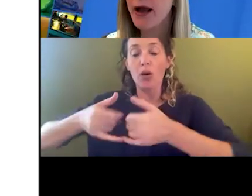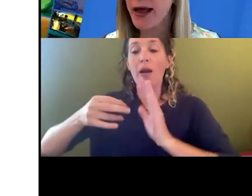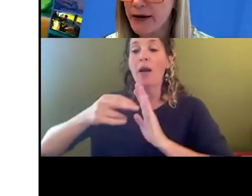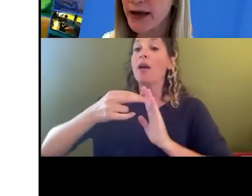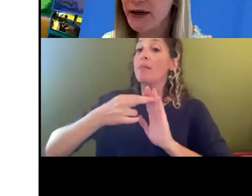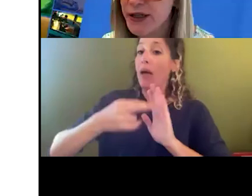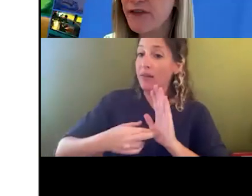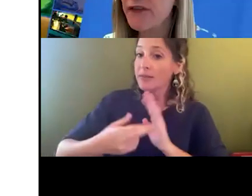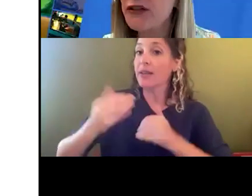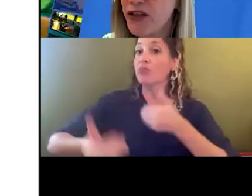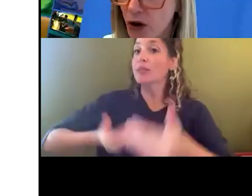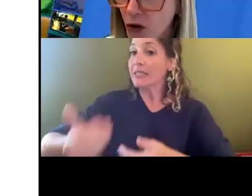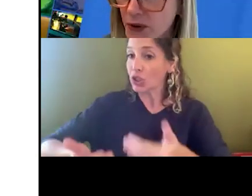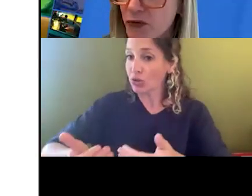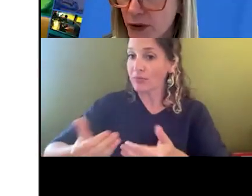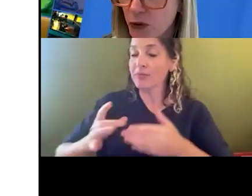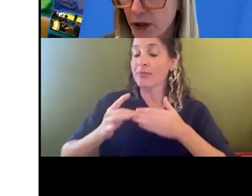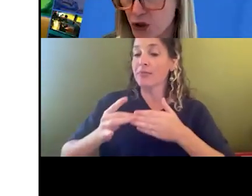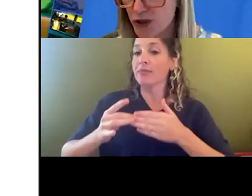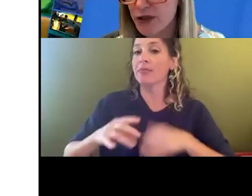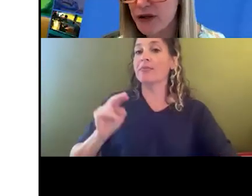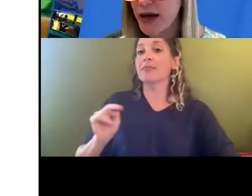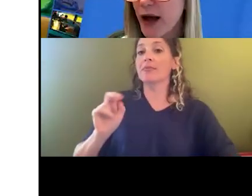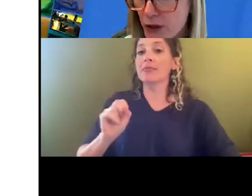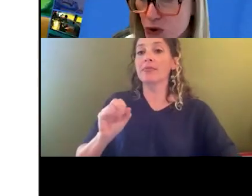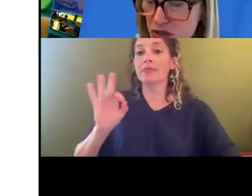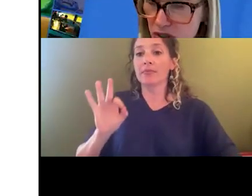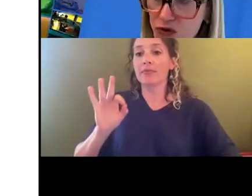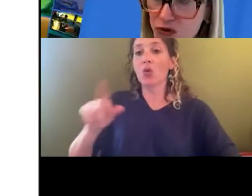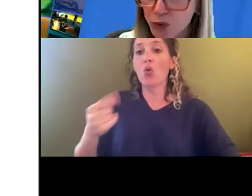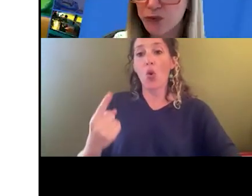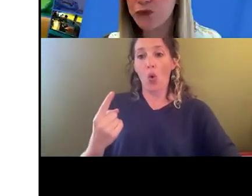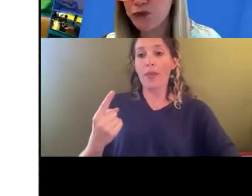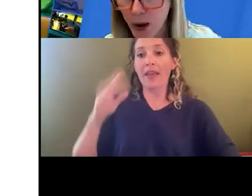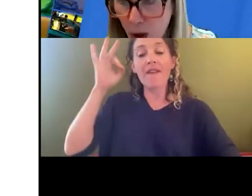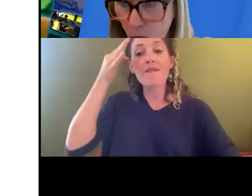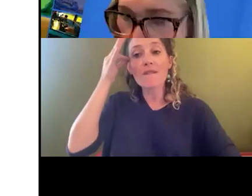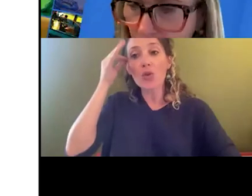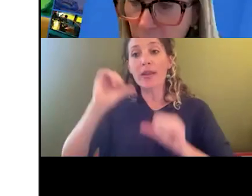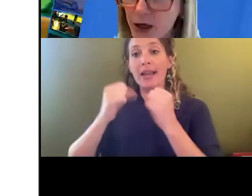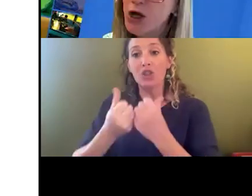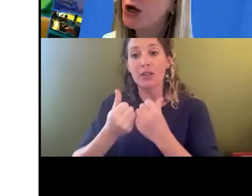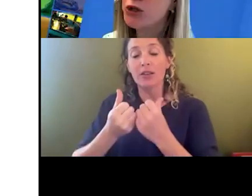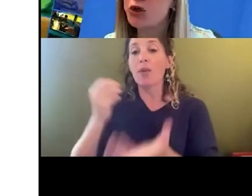and NSF is the only federal agency that has received approval from OMB to